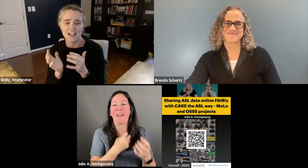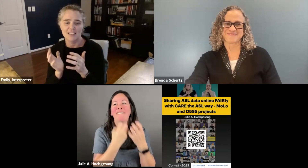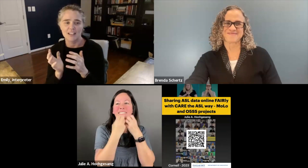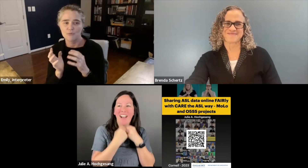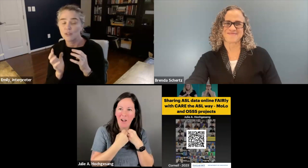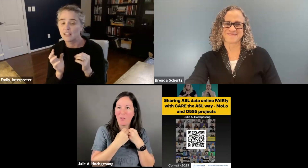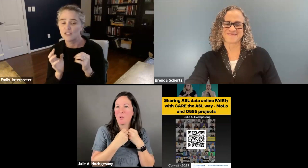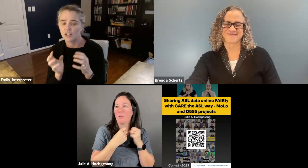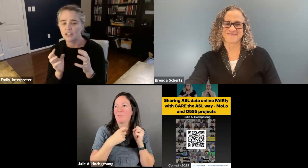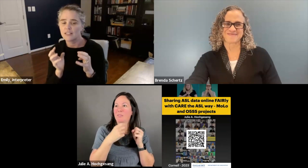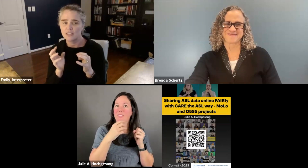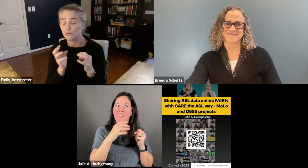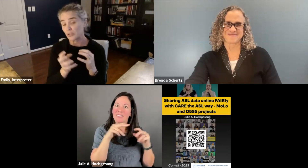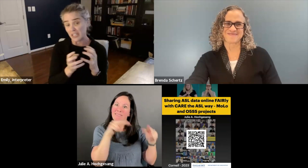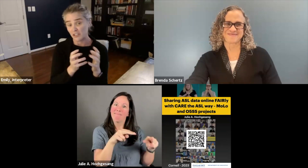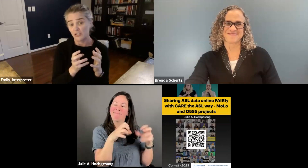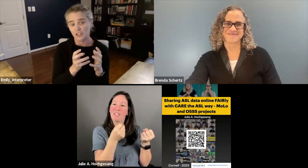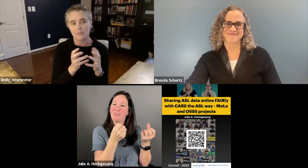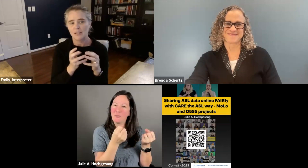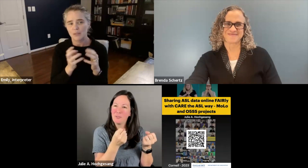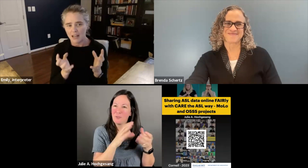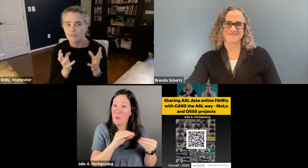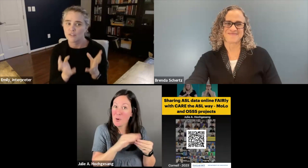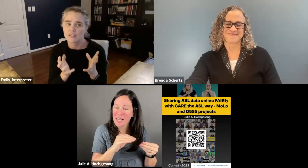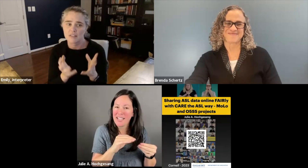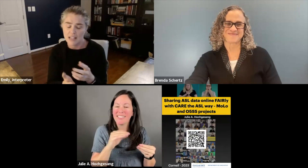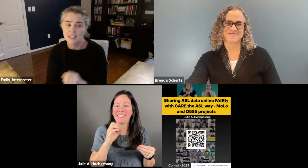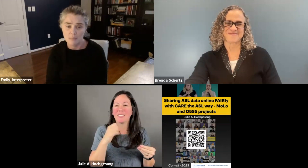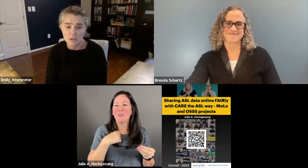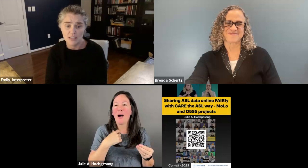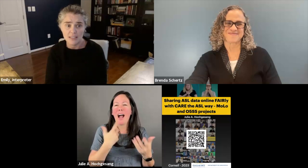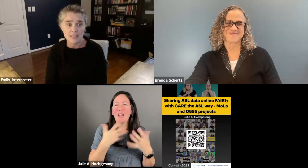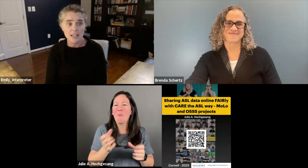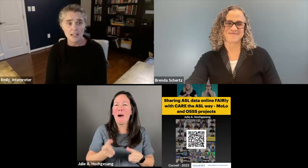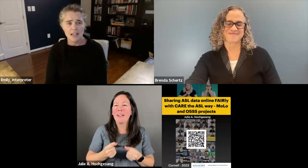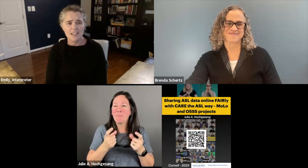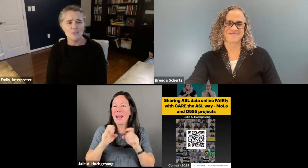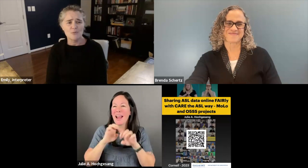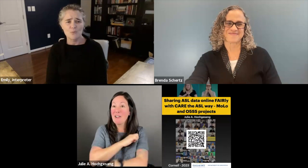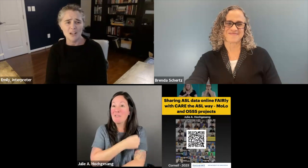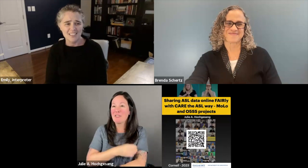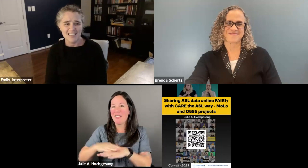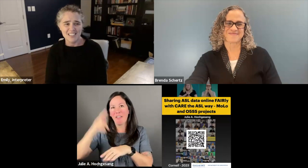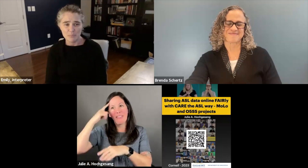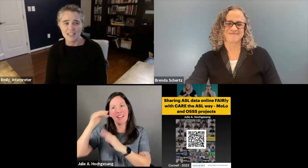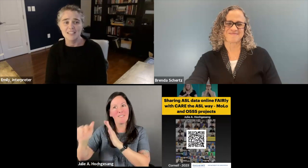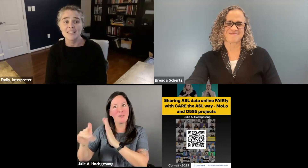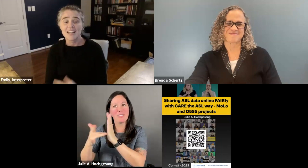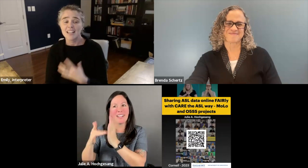fact that I really cherish these relationships that we have with signing communities I don't want to spend and